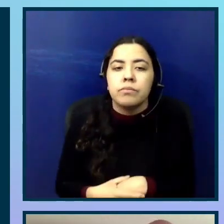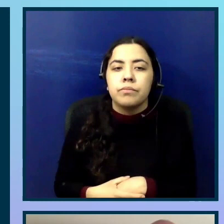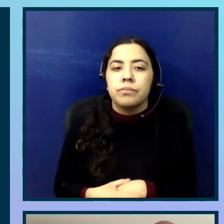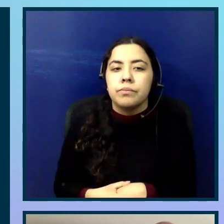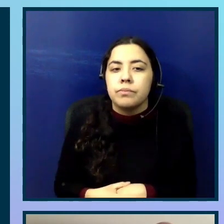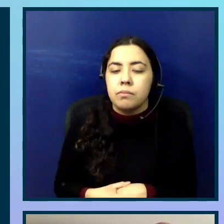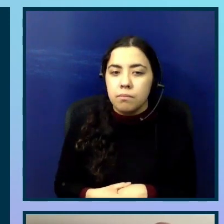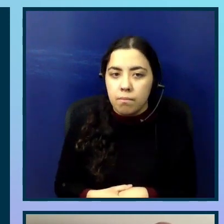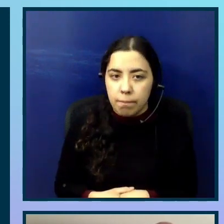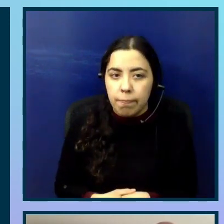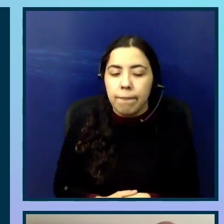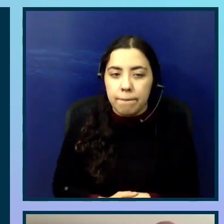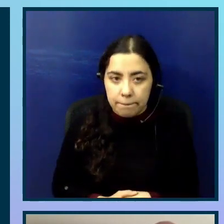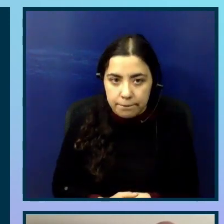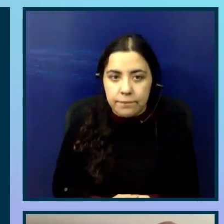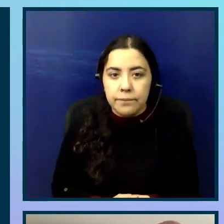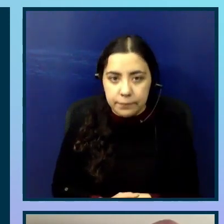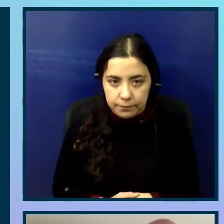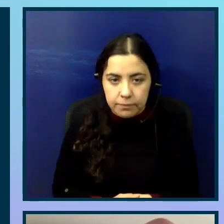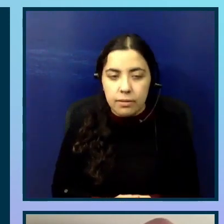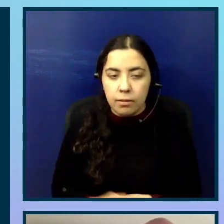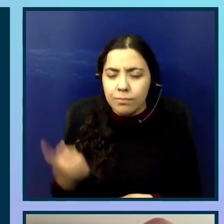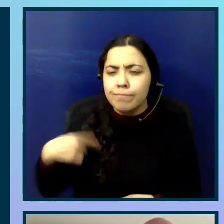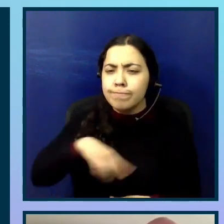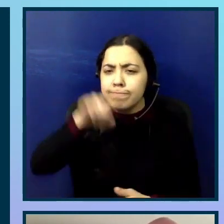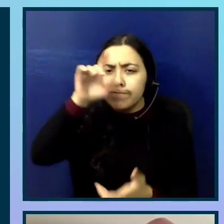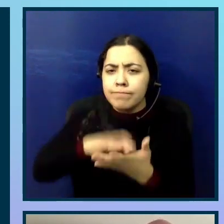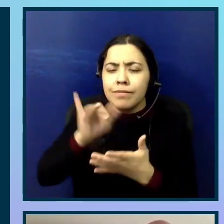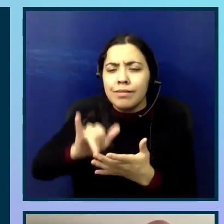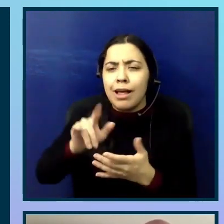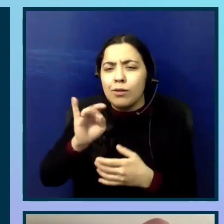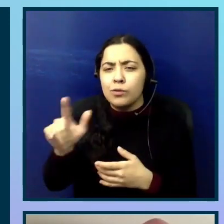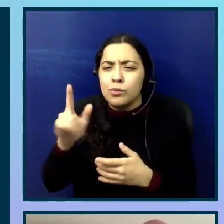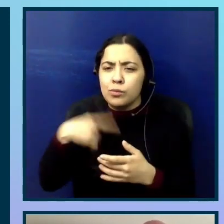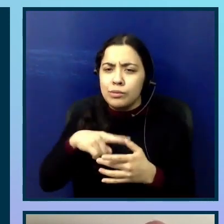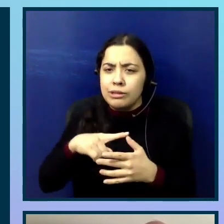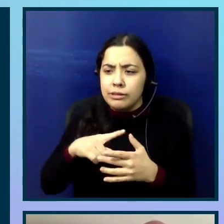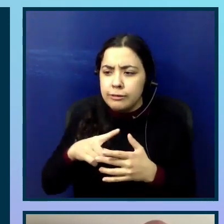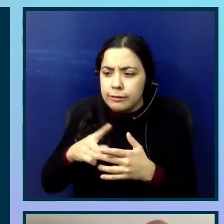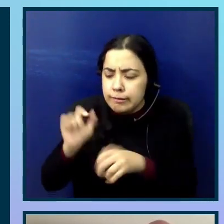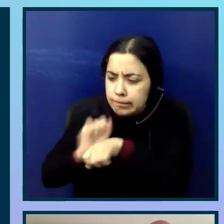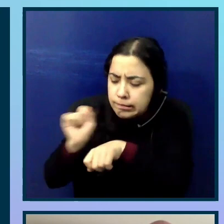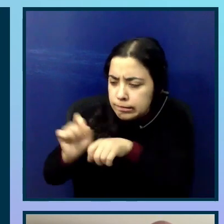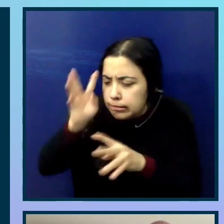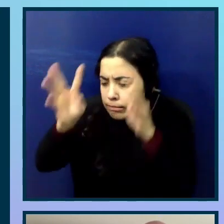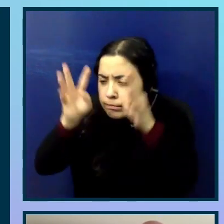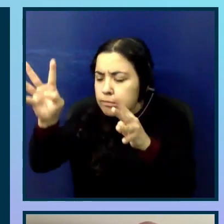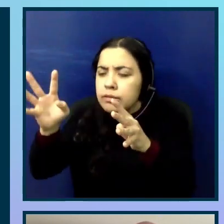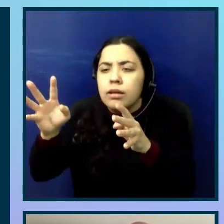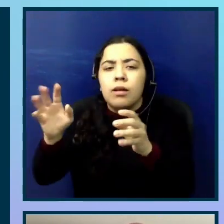that we've been building will enable data that can be used within multivariate testing to show the impact